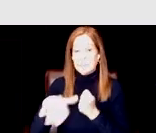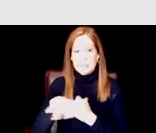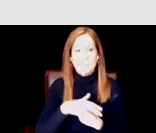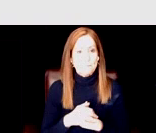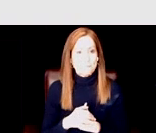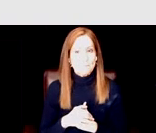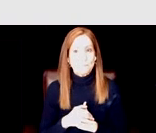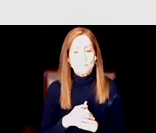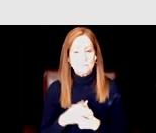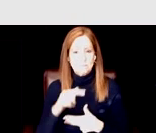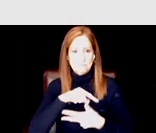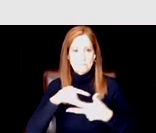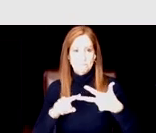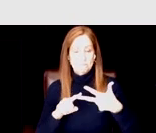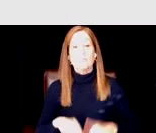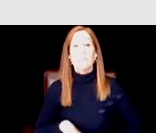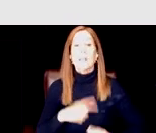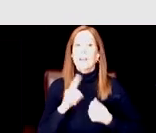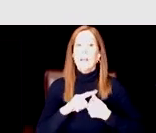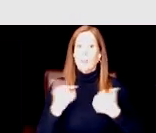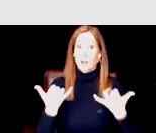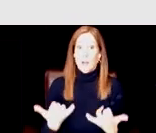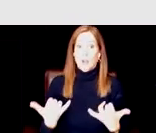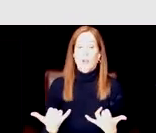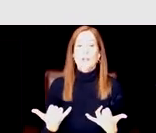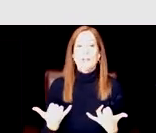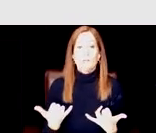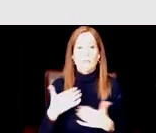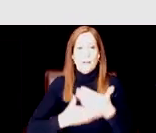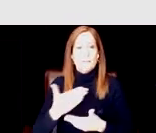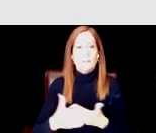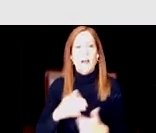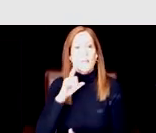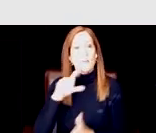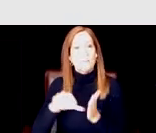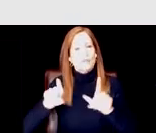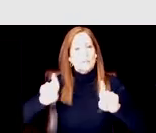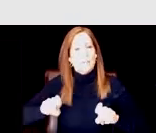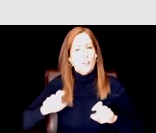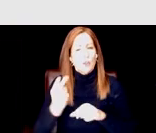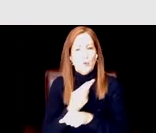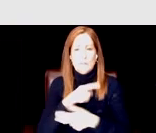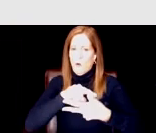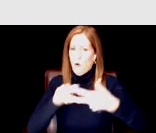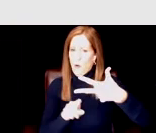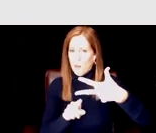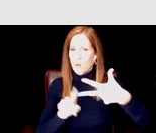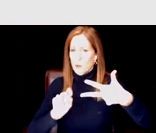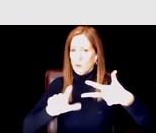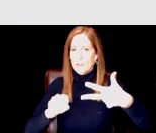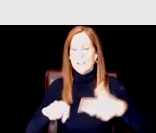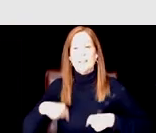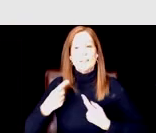Our current process is that the page should be tested using all three tools, since each captures some items the others don't.